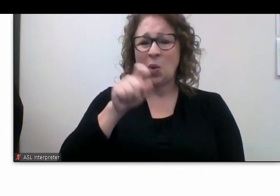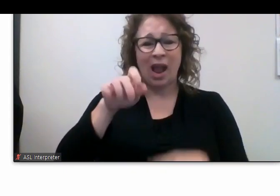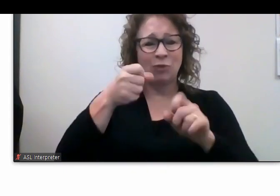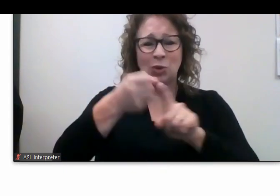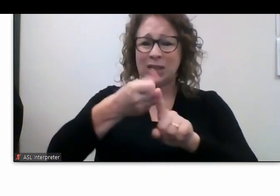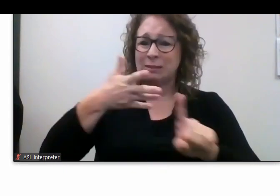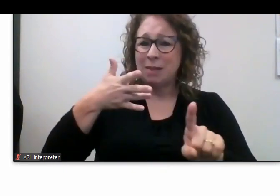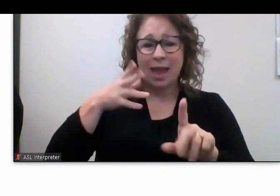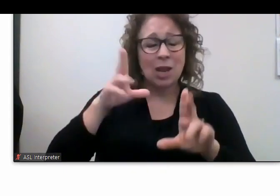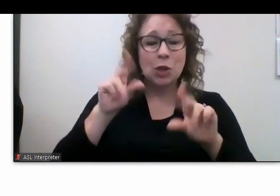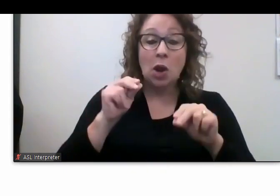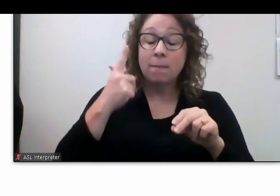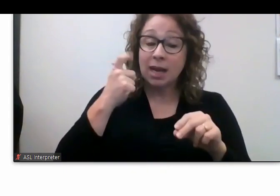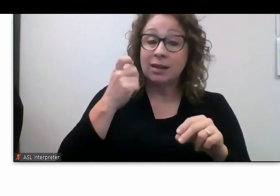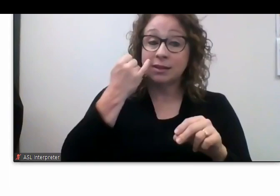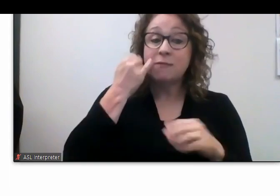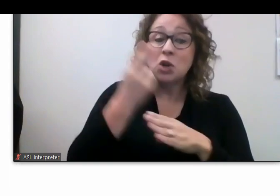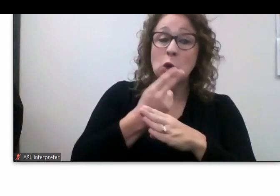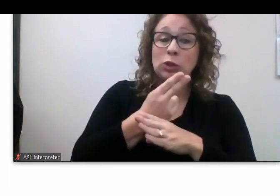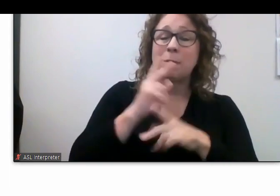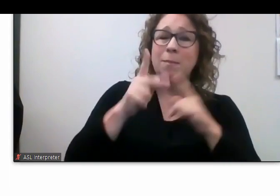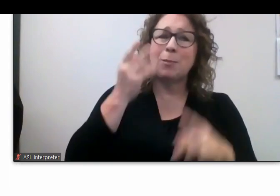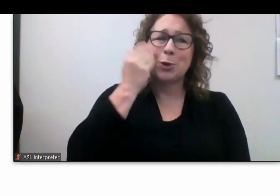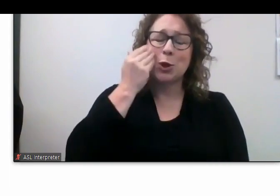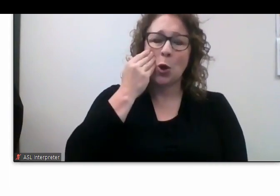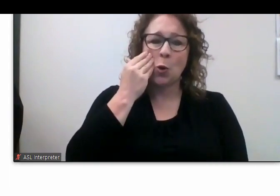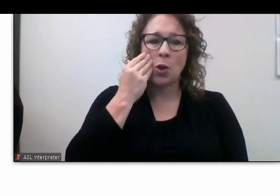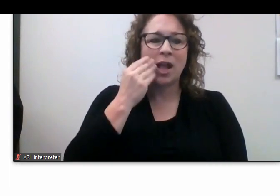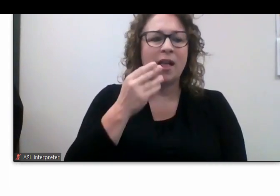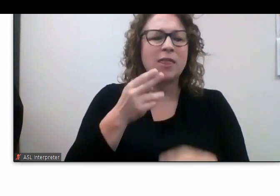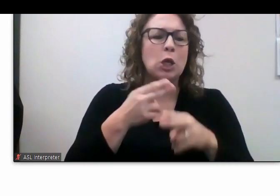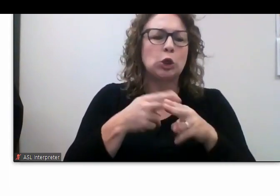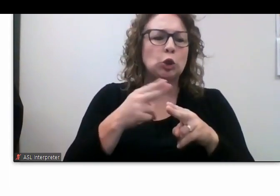because if you use them ,you know what they are. They're nice shorthand so if you have a graphic